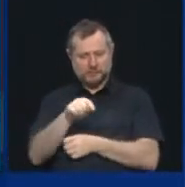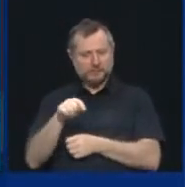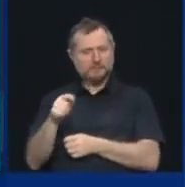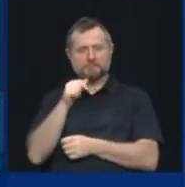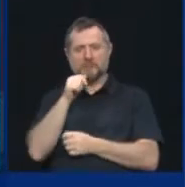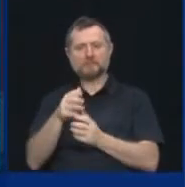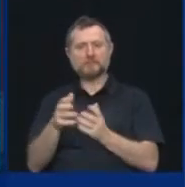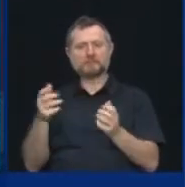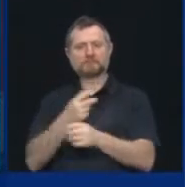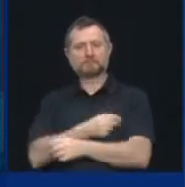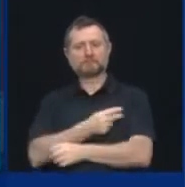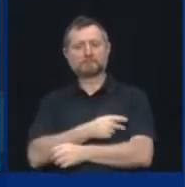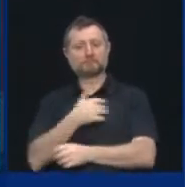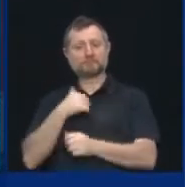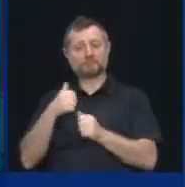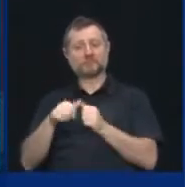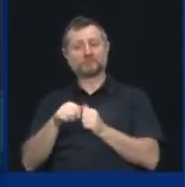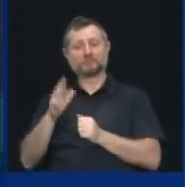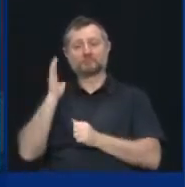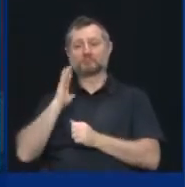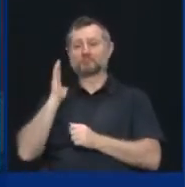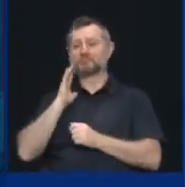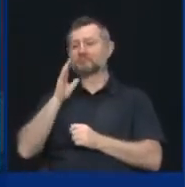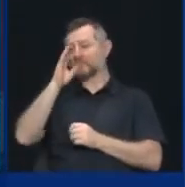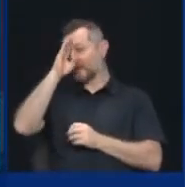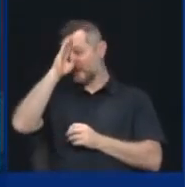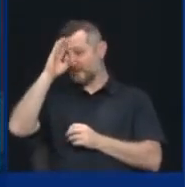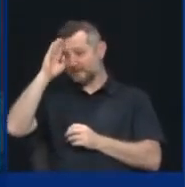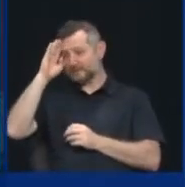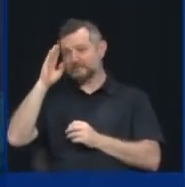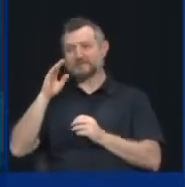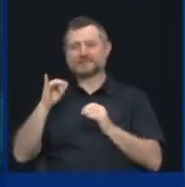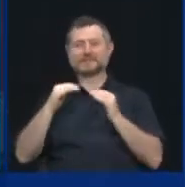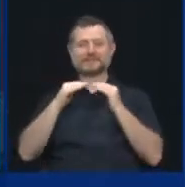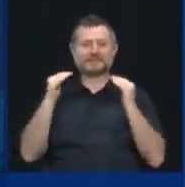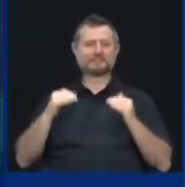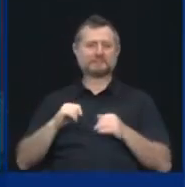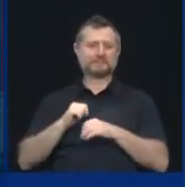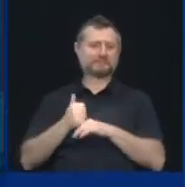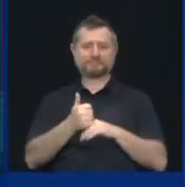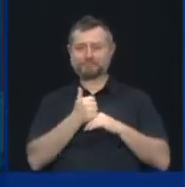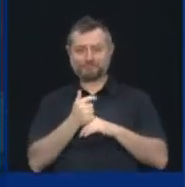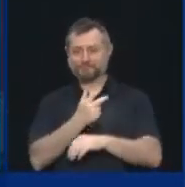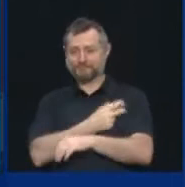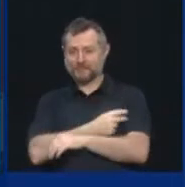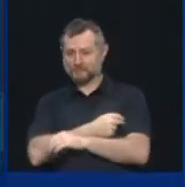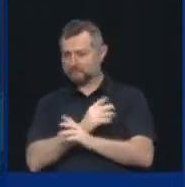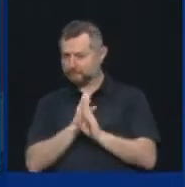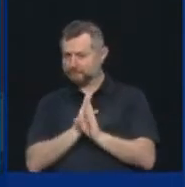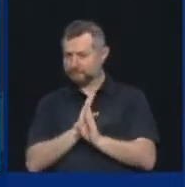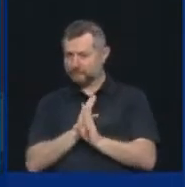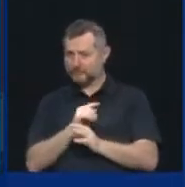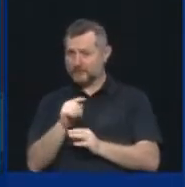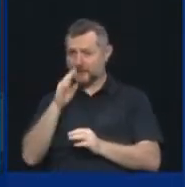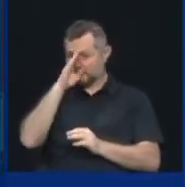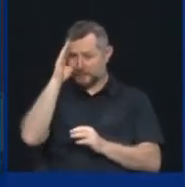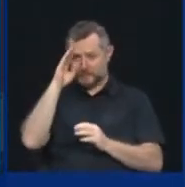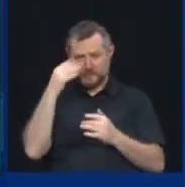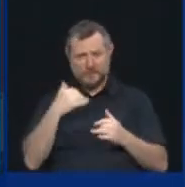TARGET THOSE AREAS. REMEMBER WHEN WE WENT THROUGH THE HOSPITAL VACCINATION PROTOCOL EARLY ON?